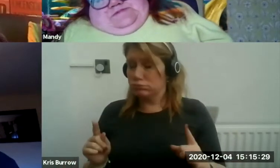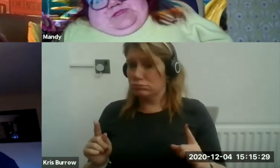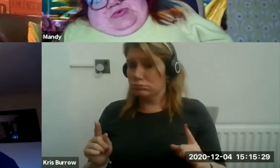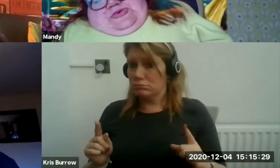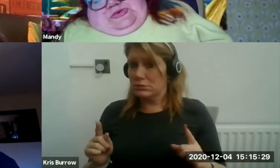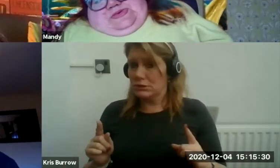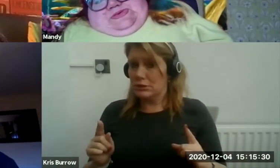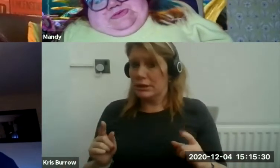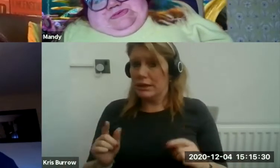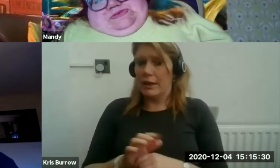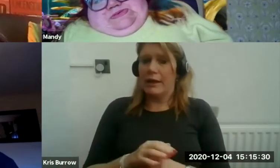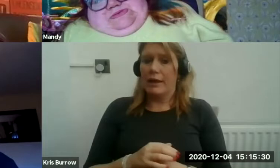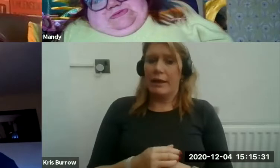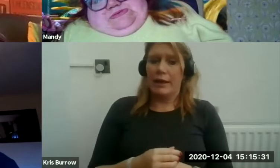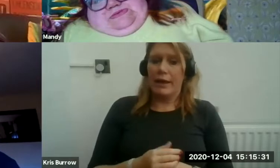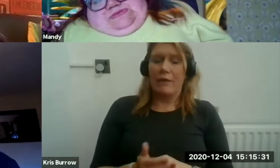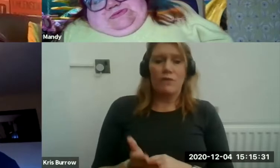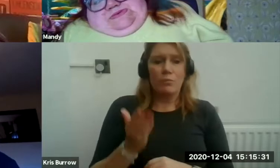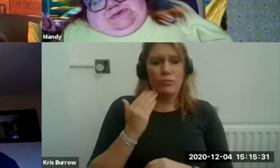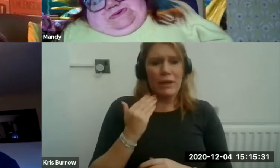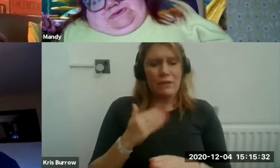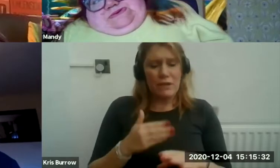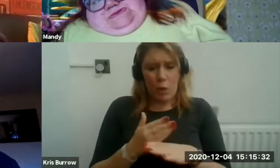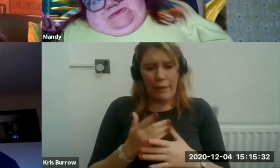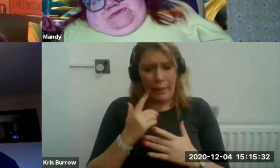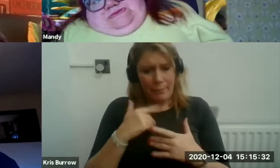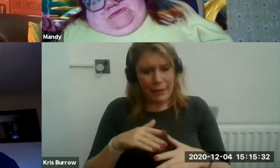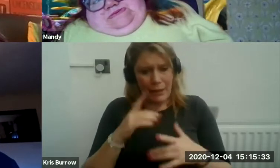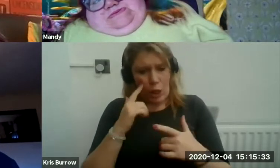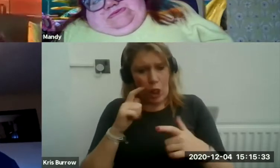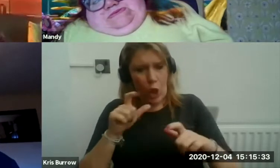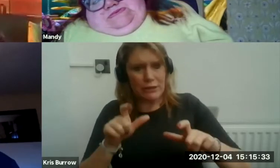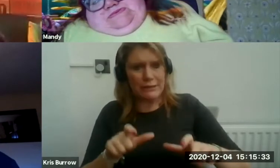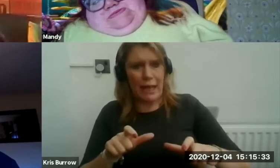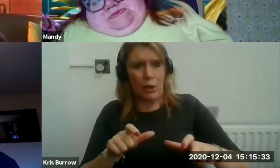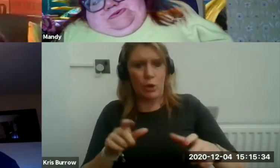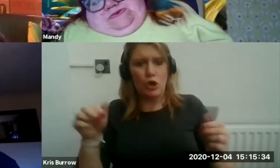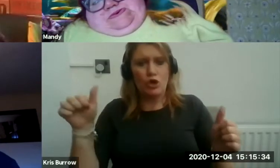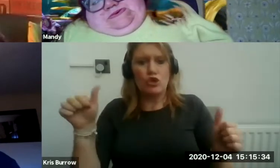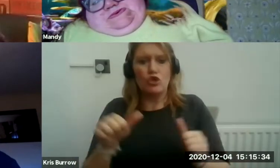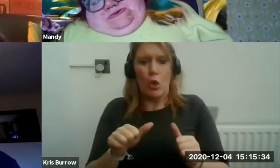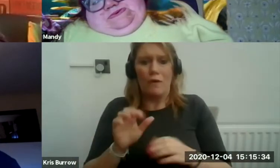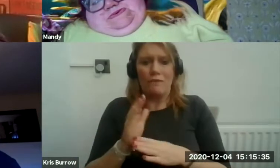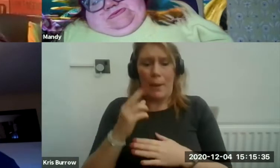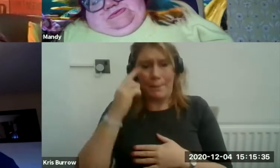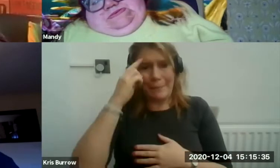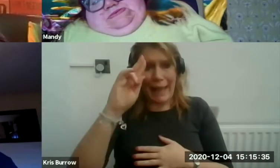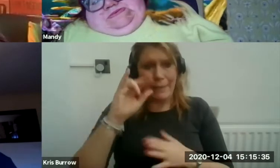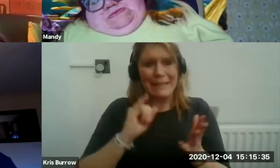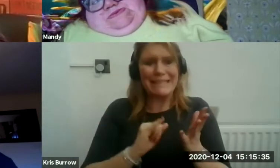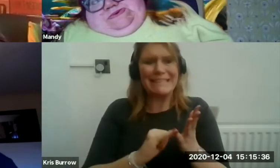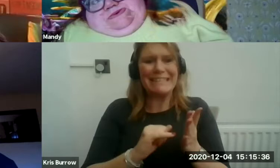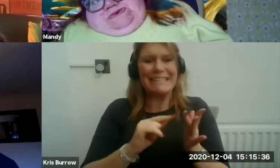of work I did in lockdown. Another short film called Seige. Because obviously it's